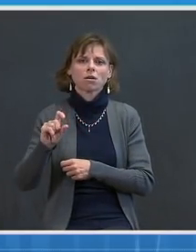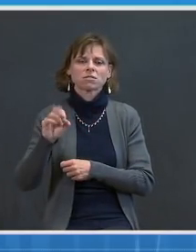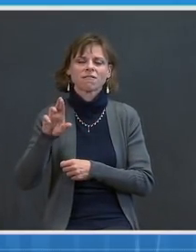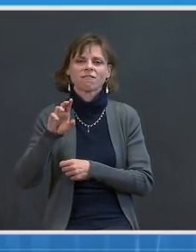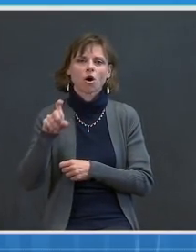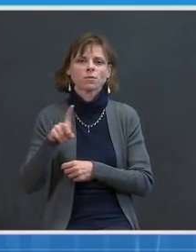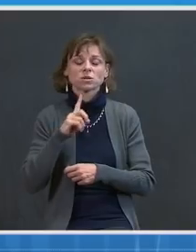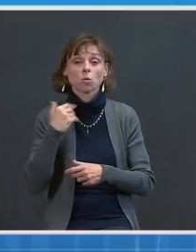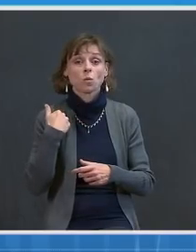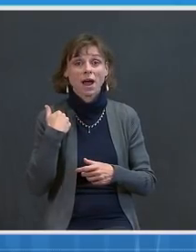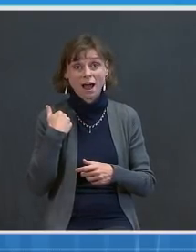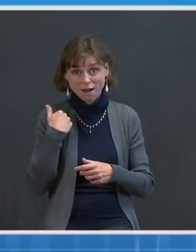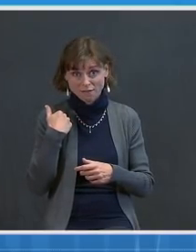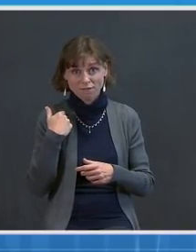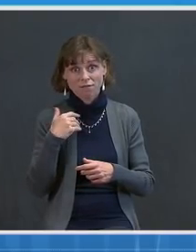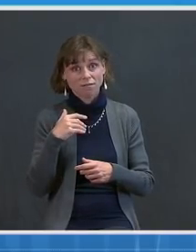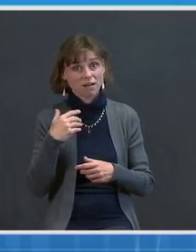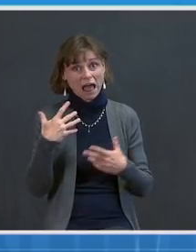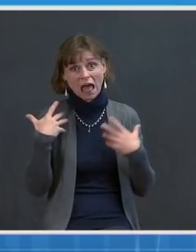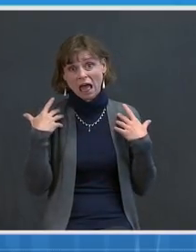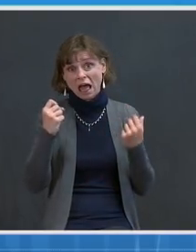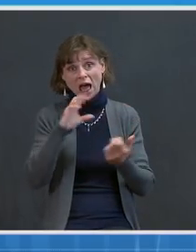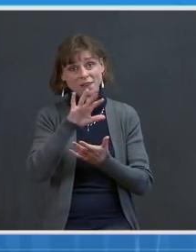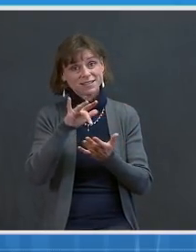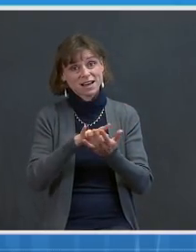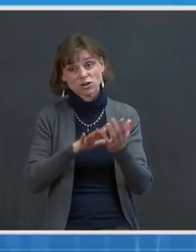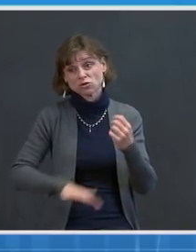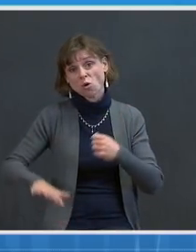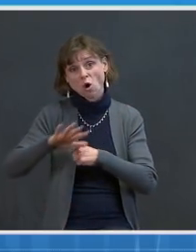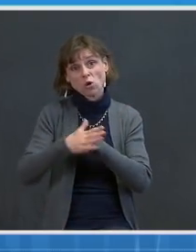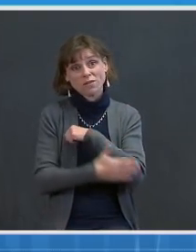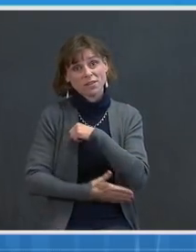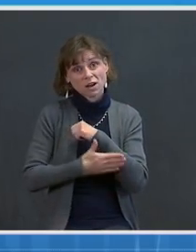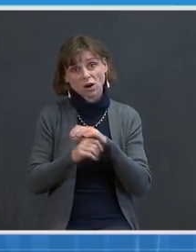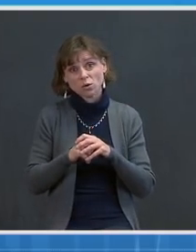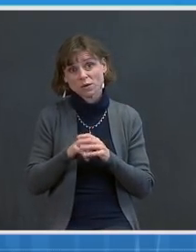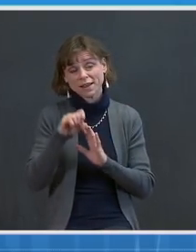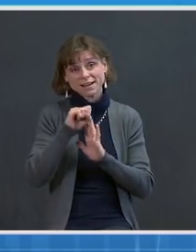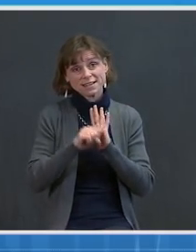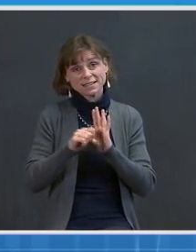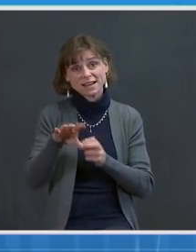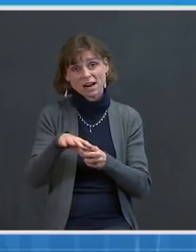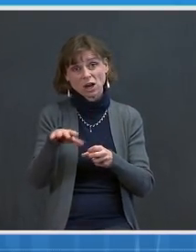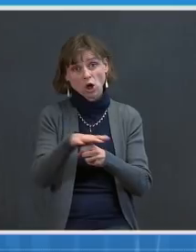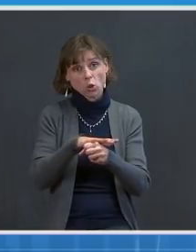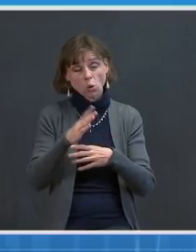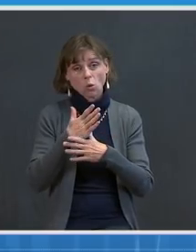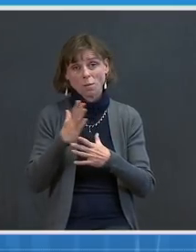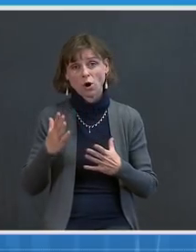across the country. We're working with our state and local partners to provide toolkits and assistance